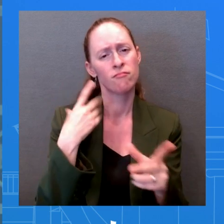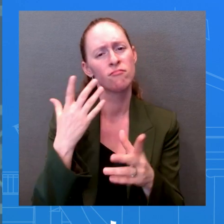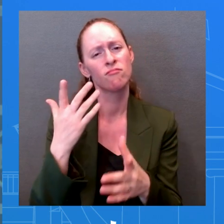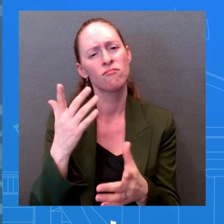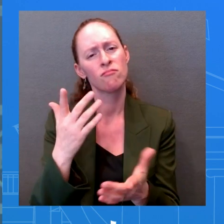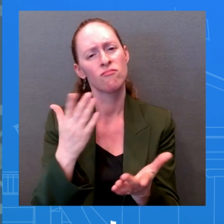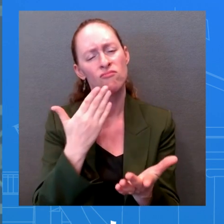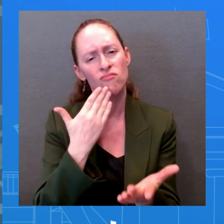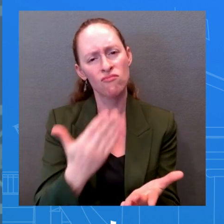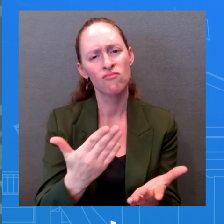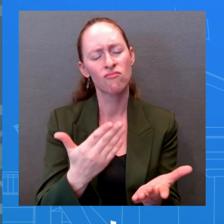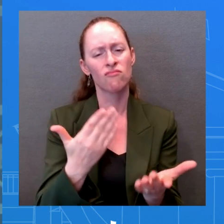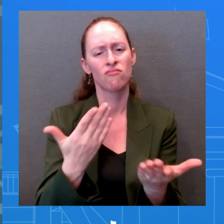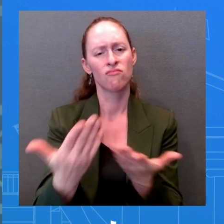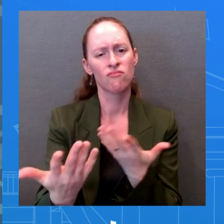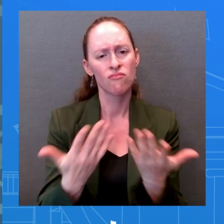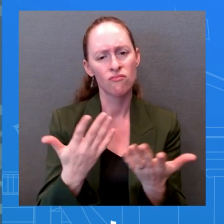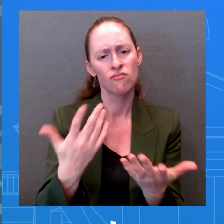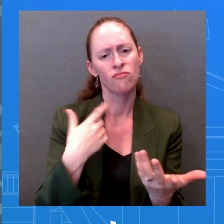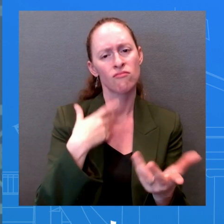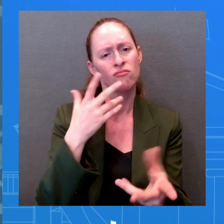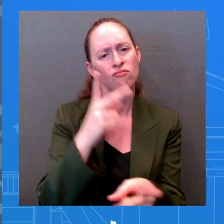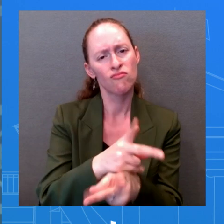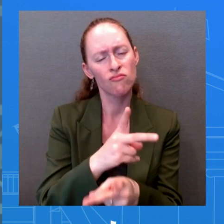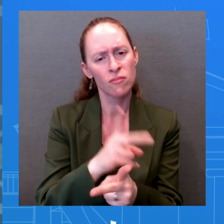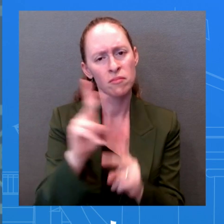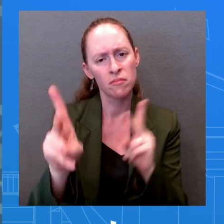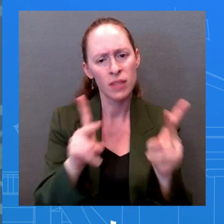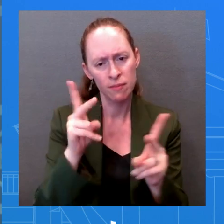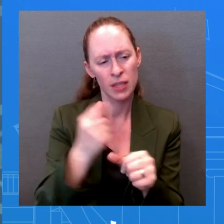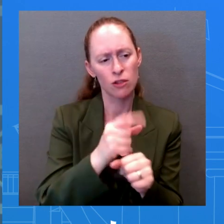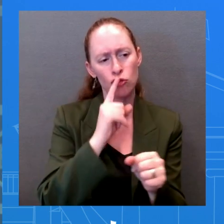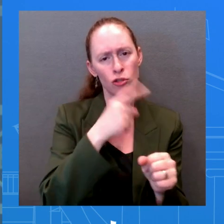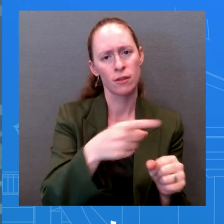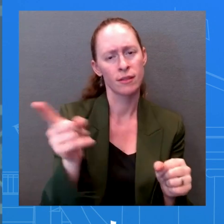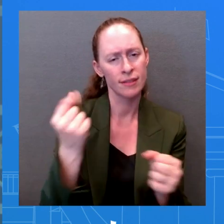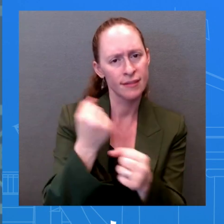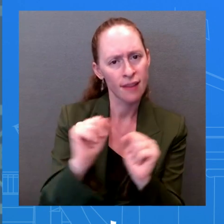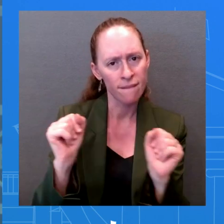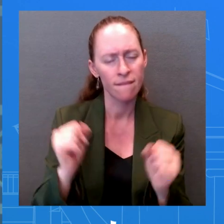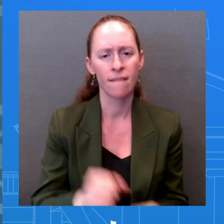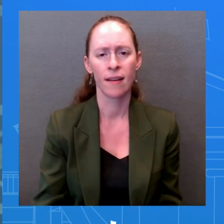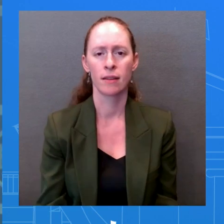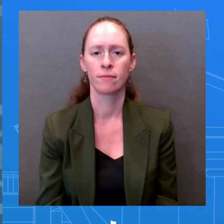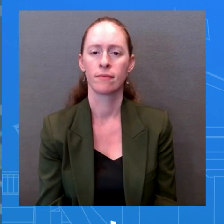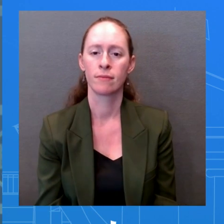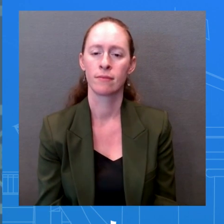And as we have repeatedly said, a long-term solution can only come from a comprehensive legislation